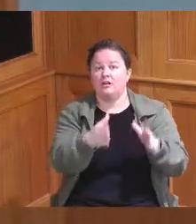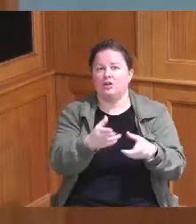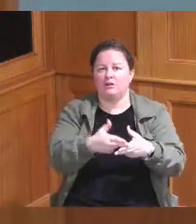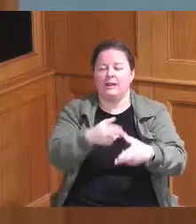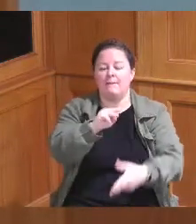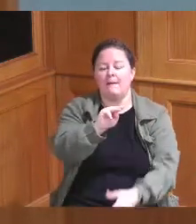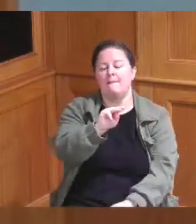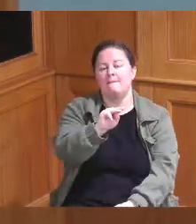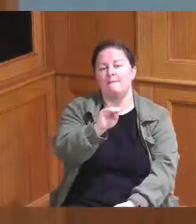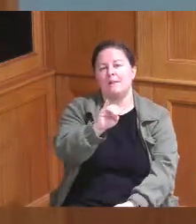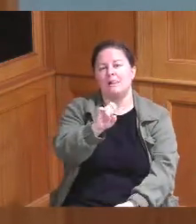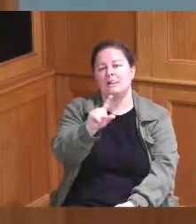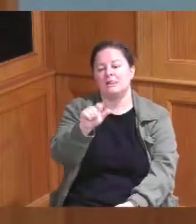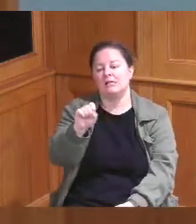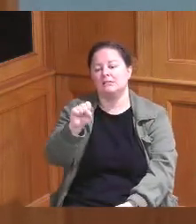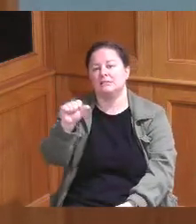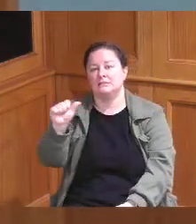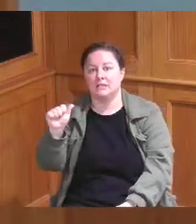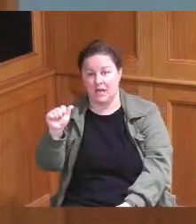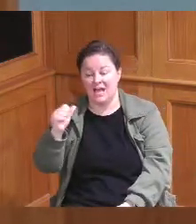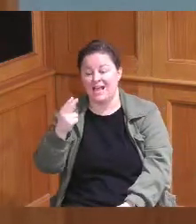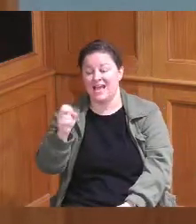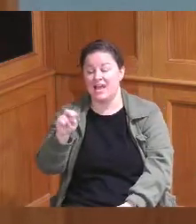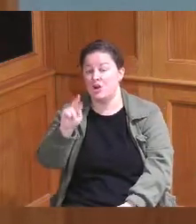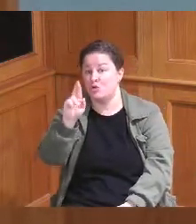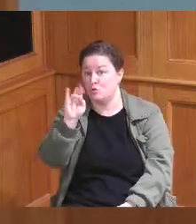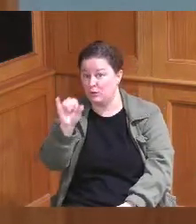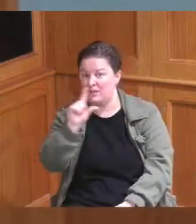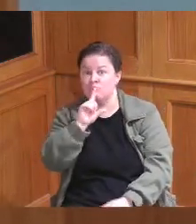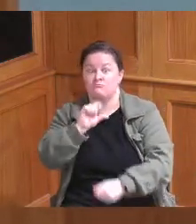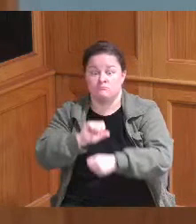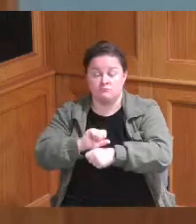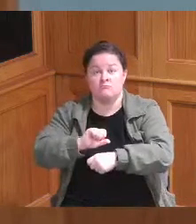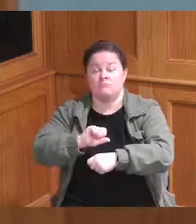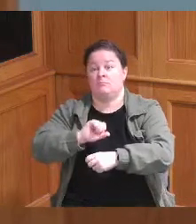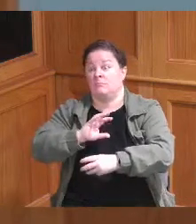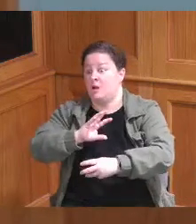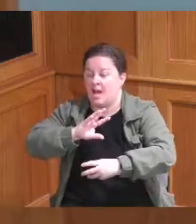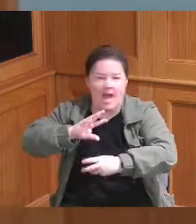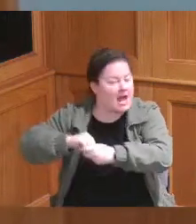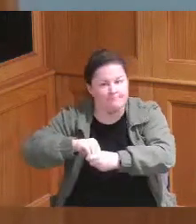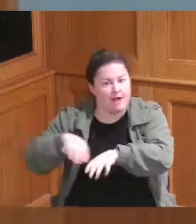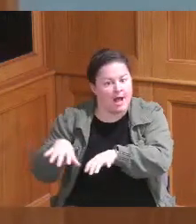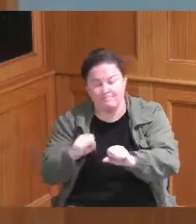really jumped on it so I've asked her to come and talk about where we are with with that process and